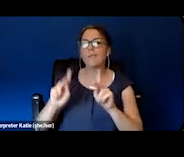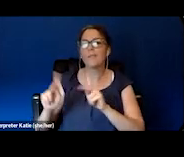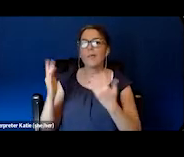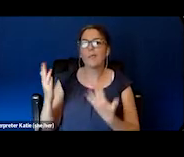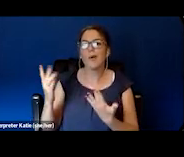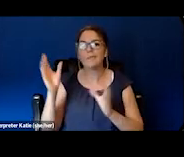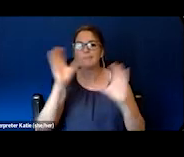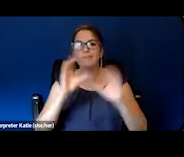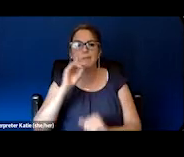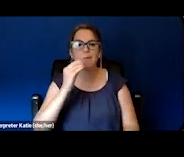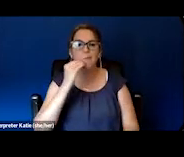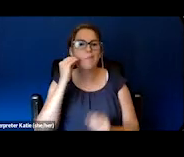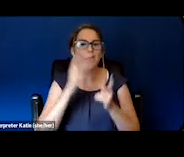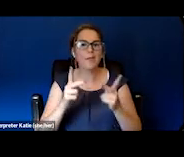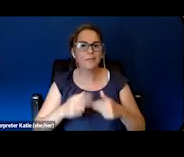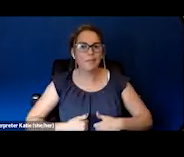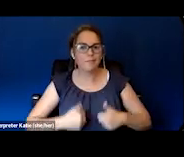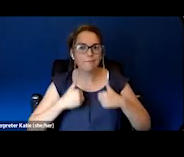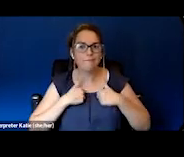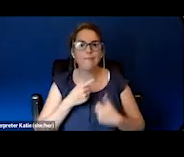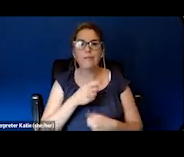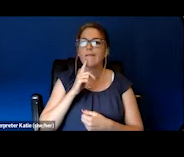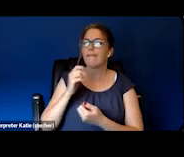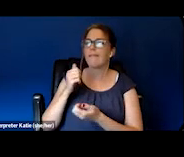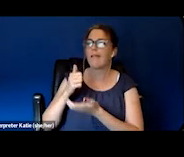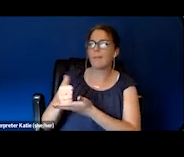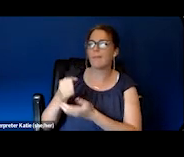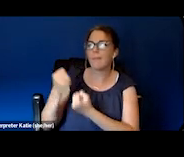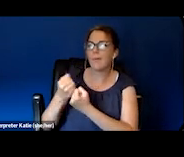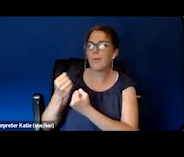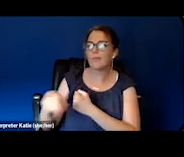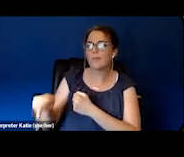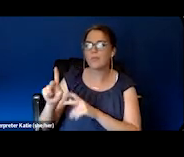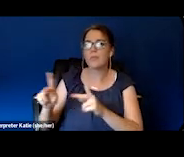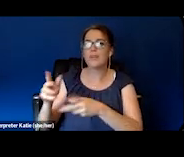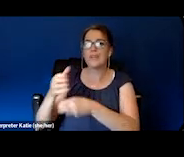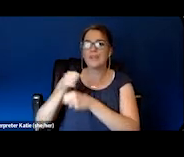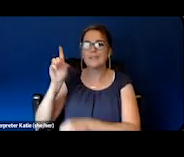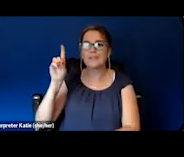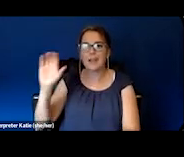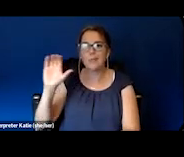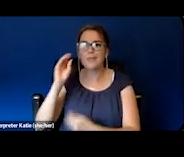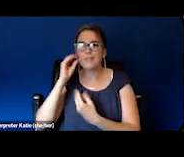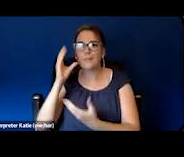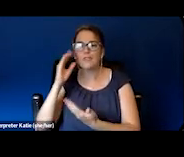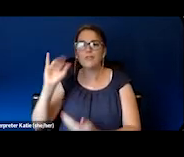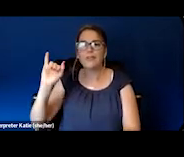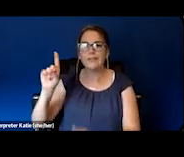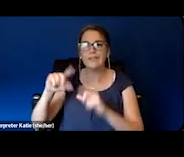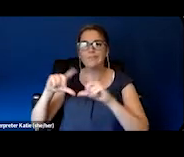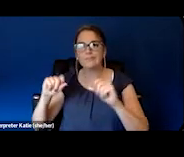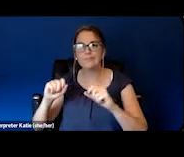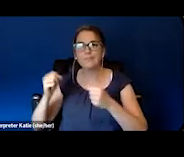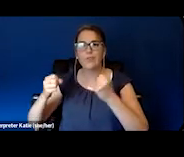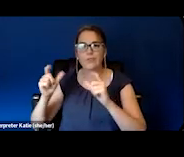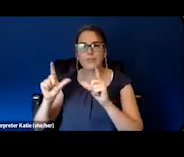can look like supporting or helping folks to procure documents that are needed, including ID documents that are required